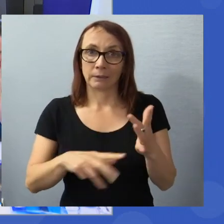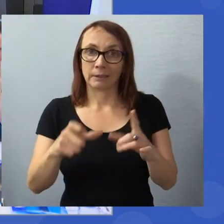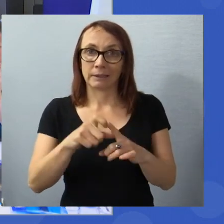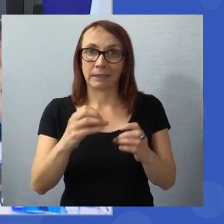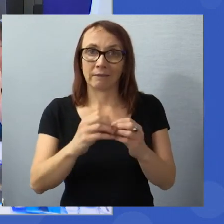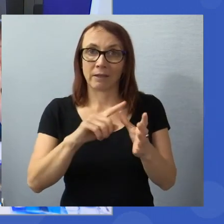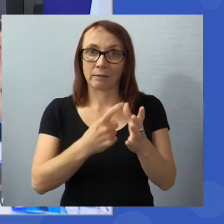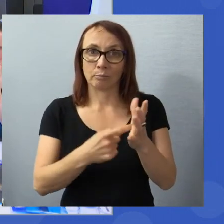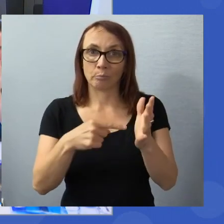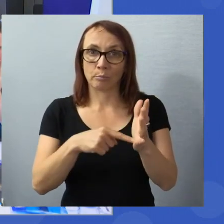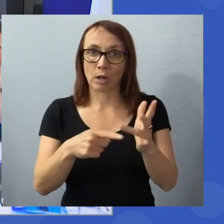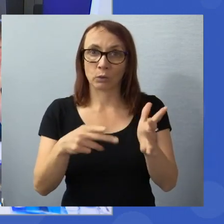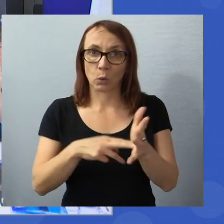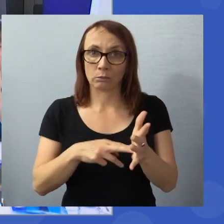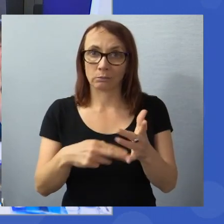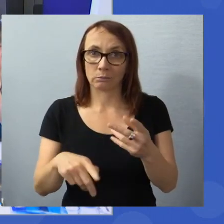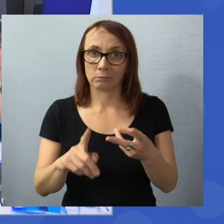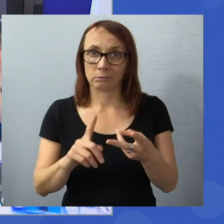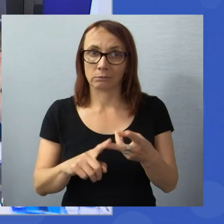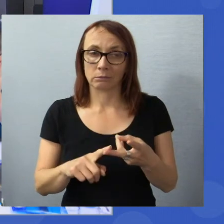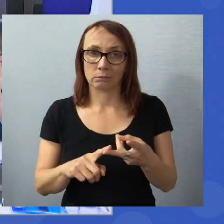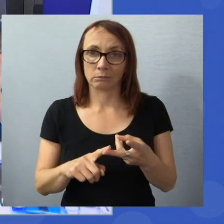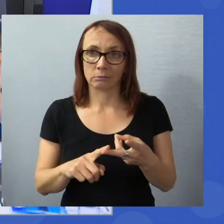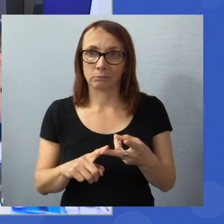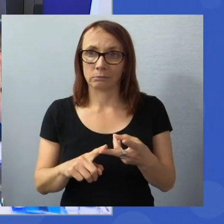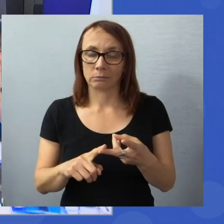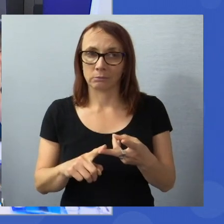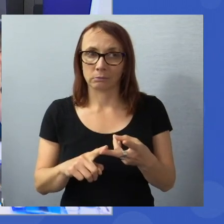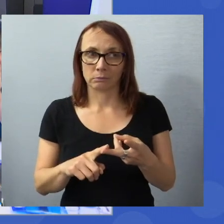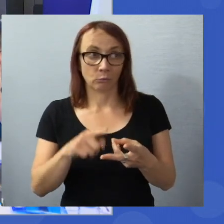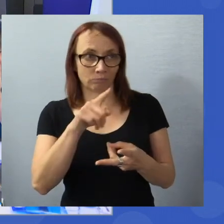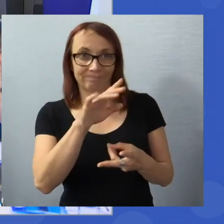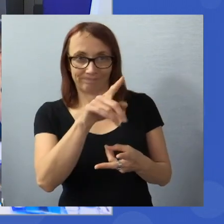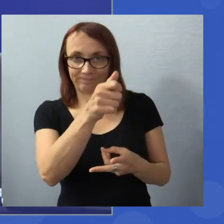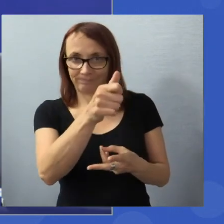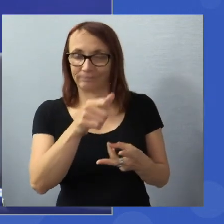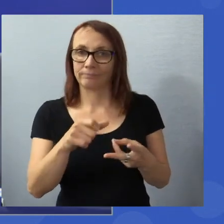here if you could give us a wave Oh David in the middle there Alexander